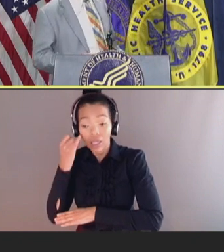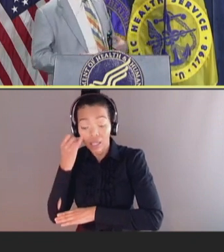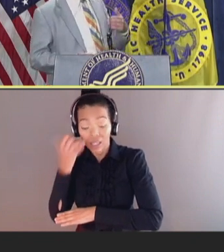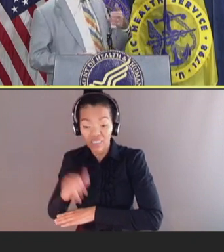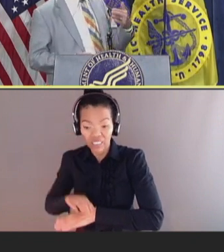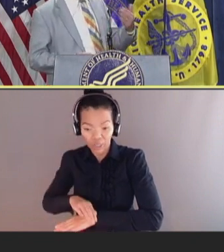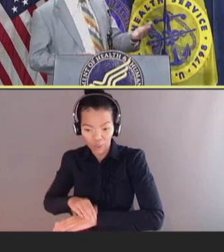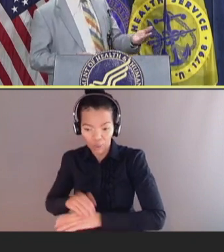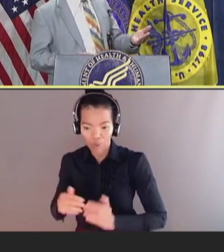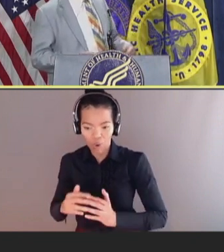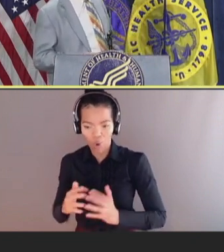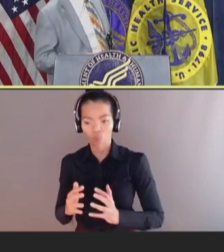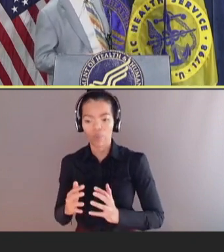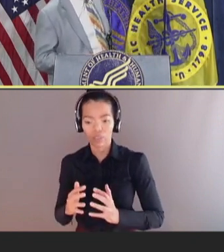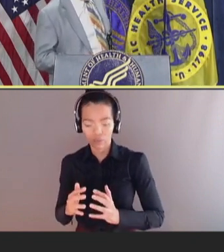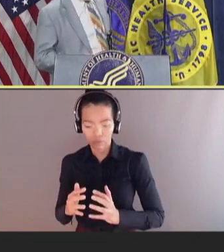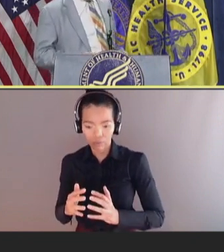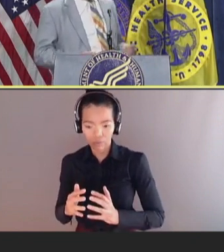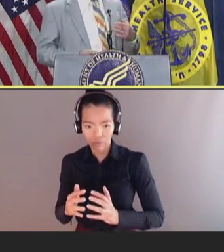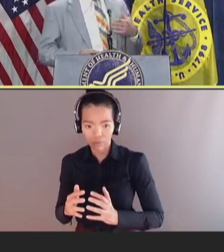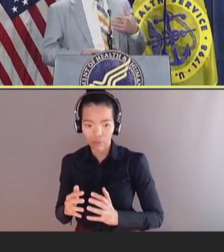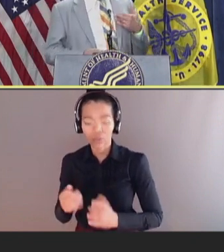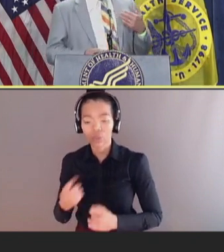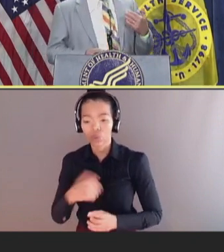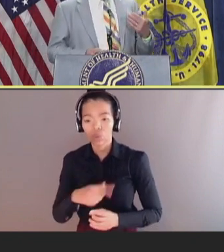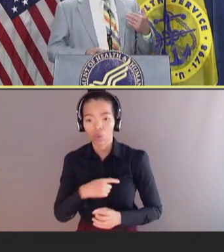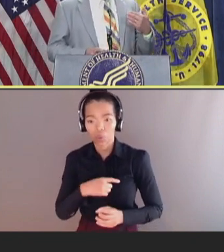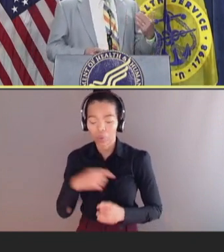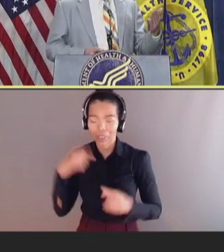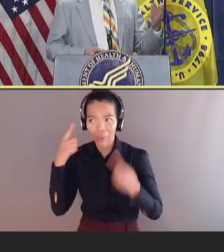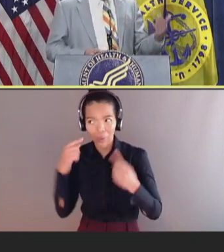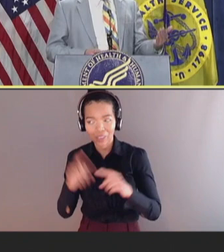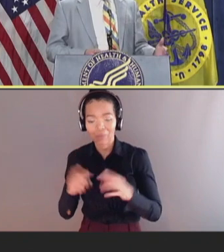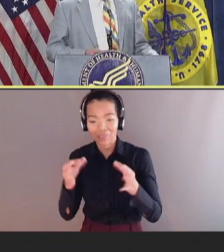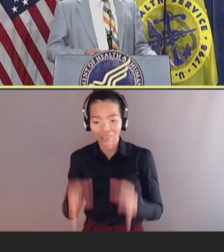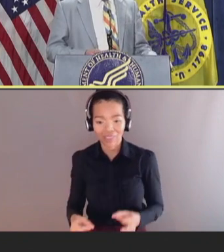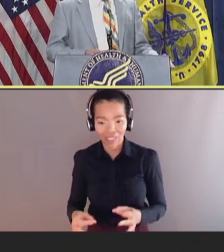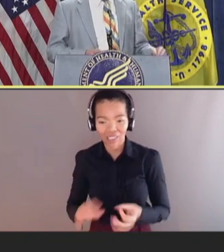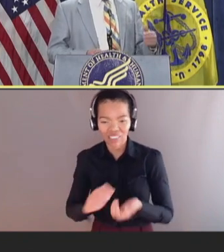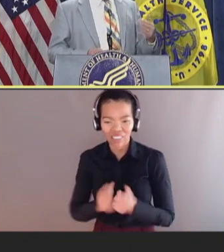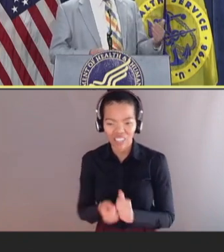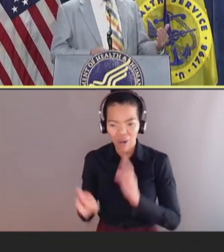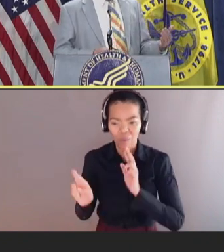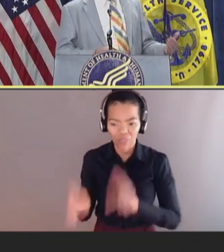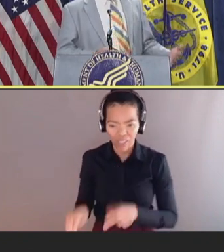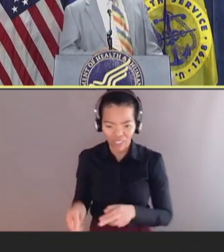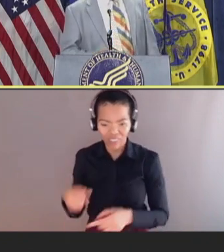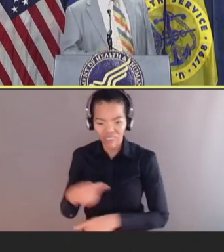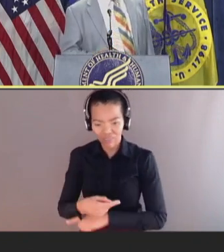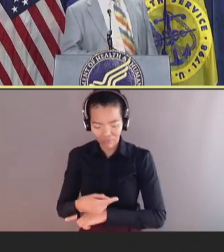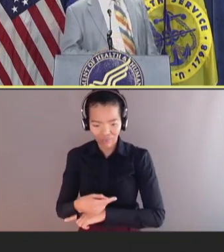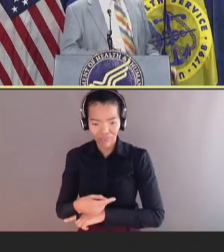we sort of crazily decided to think about that reactogenicity as a way to develop a challenge.